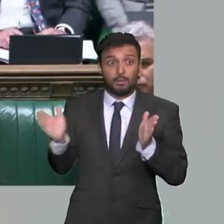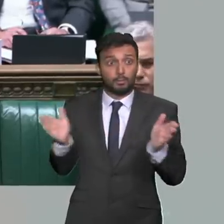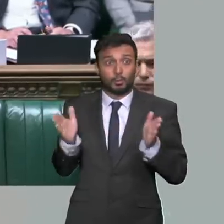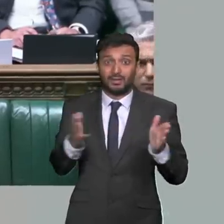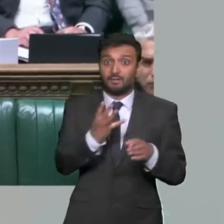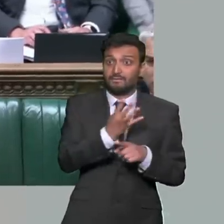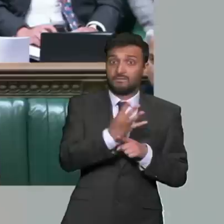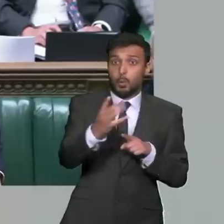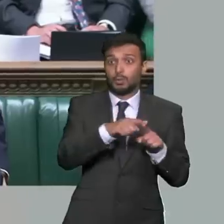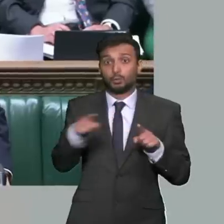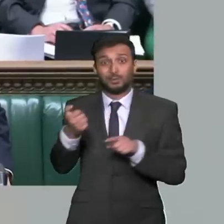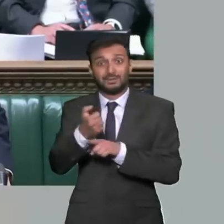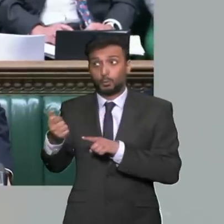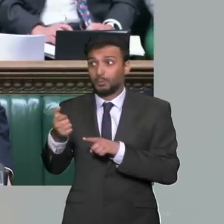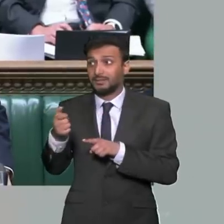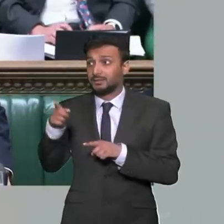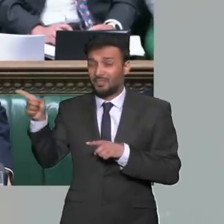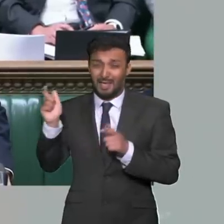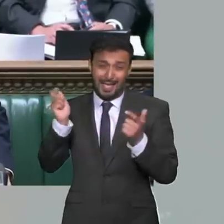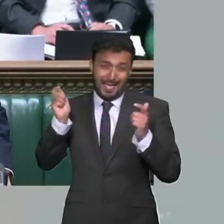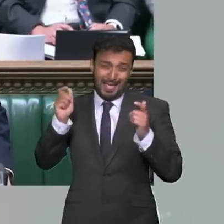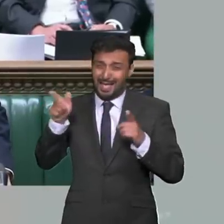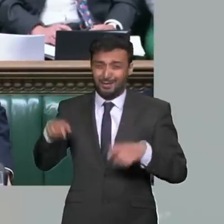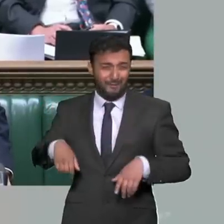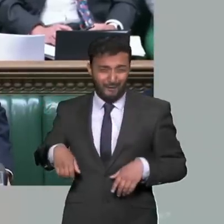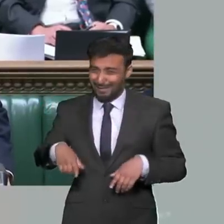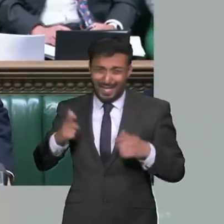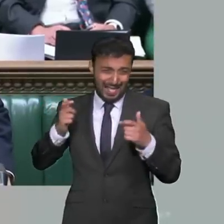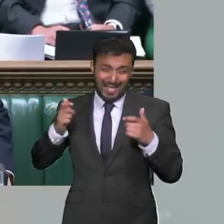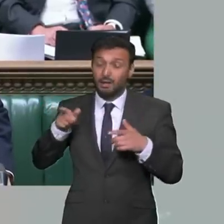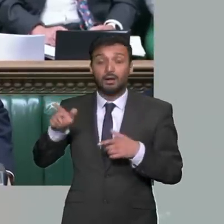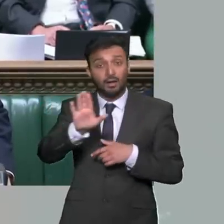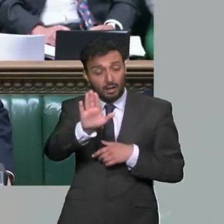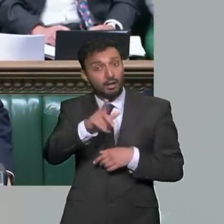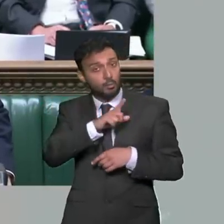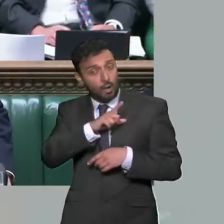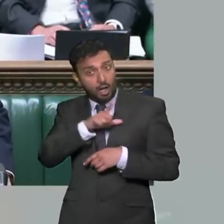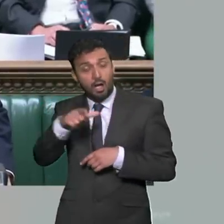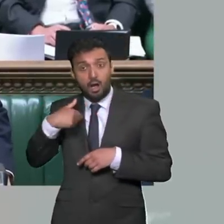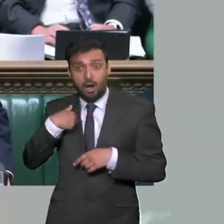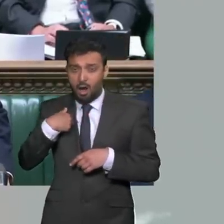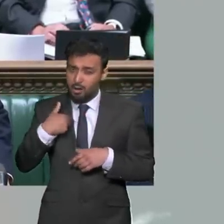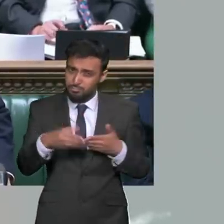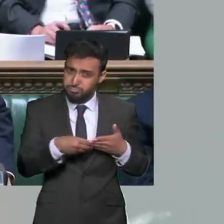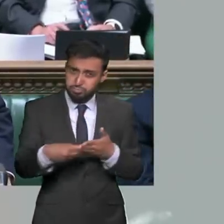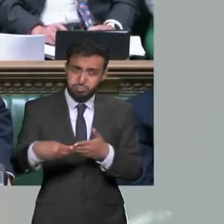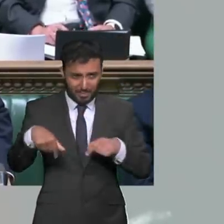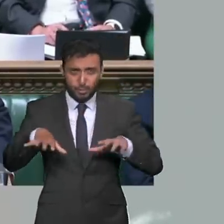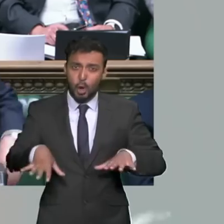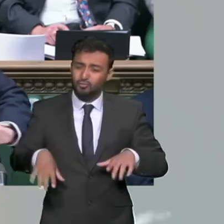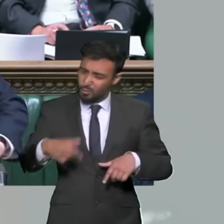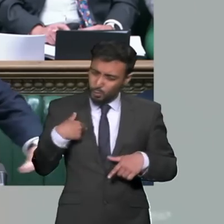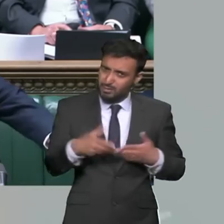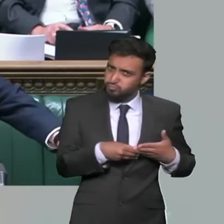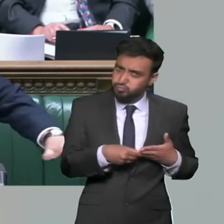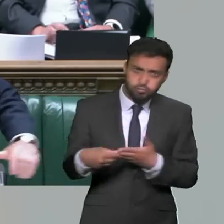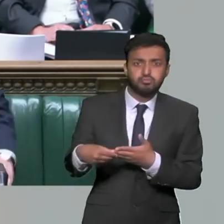That is because we are driving the leadership of this country and we are getting things